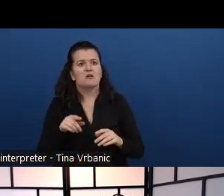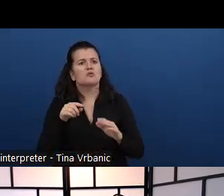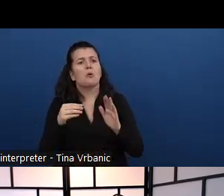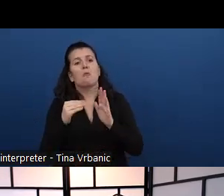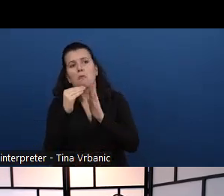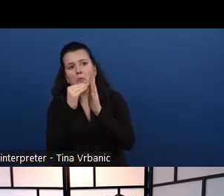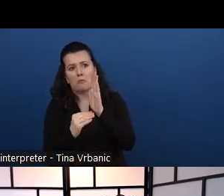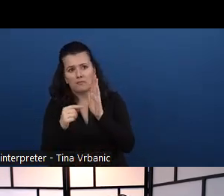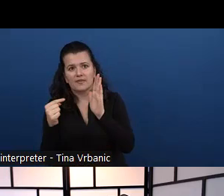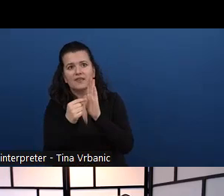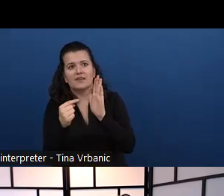a digital Republic.